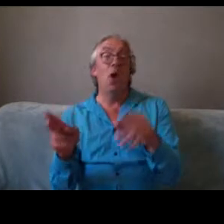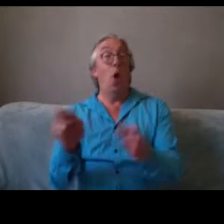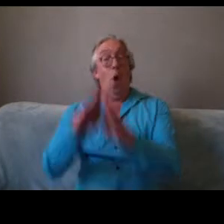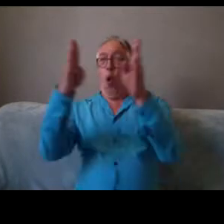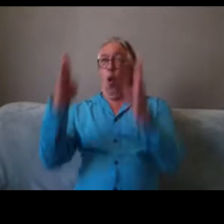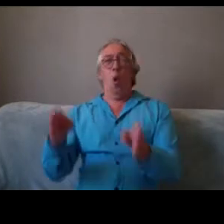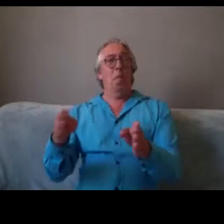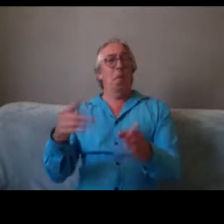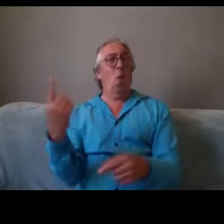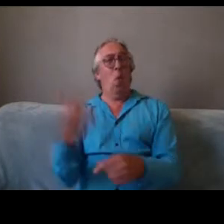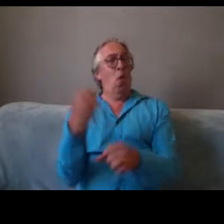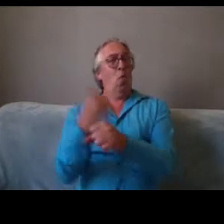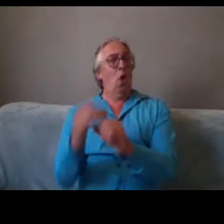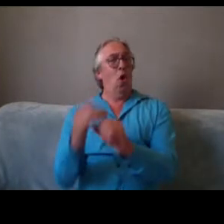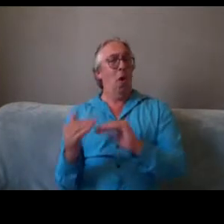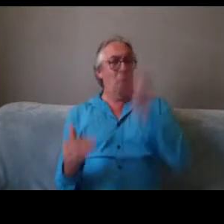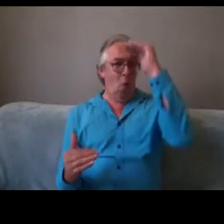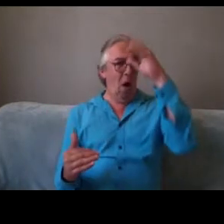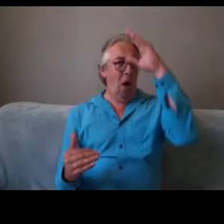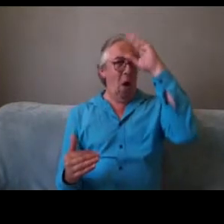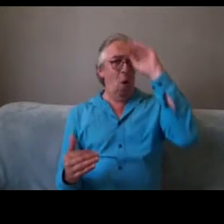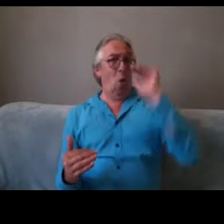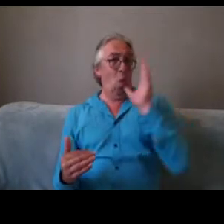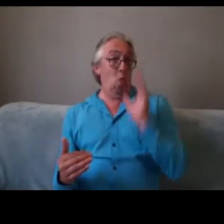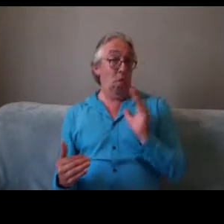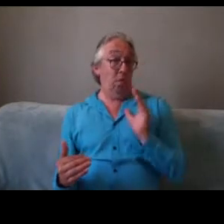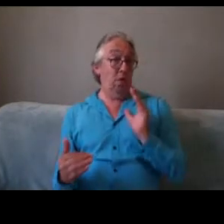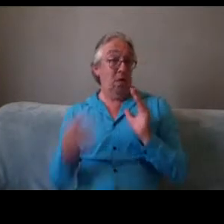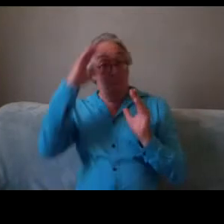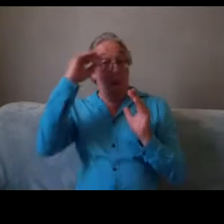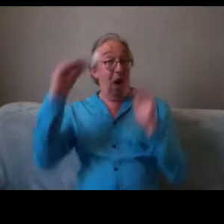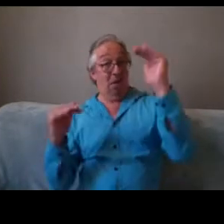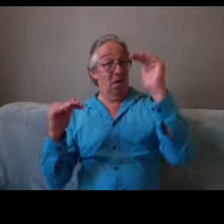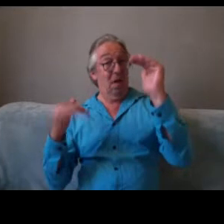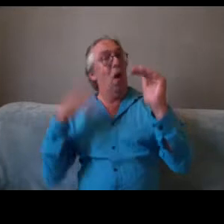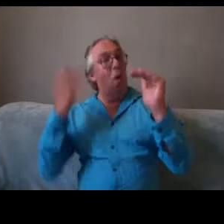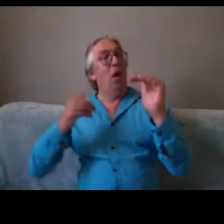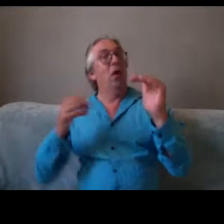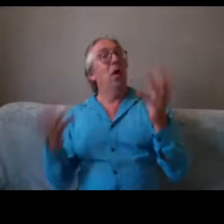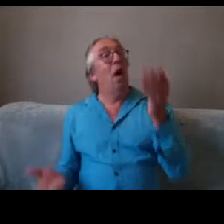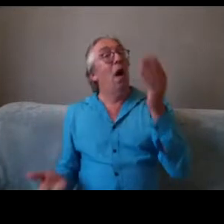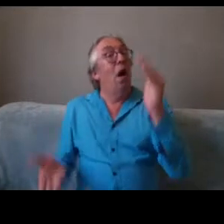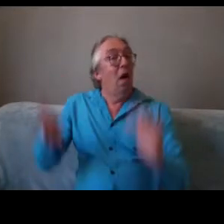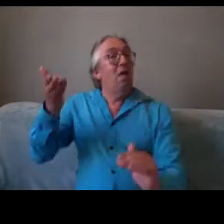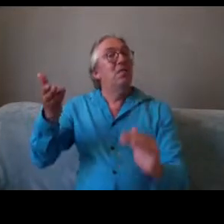Sometimes they have a different idea between what exists and what we need.